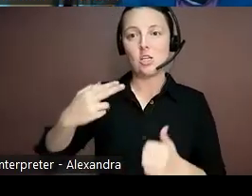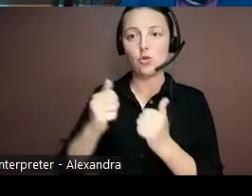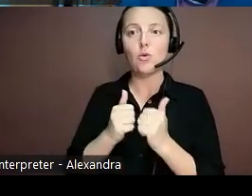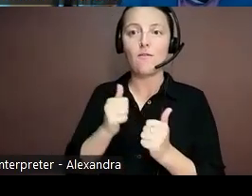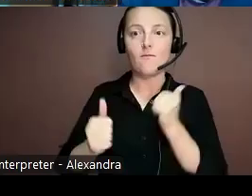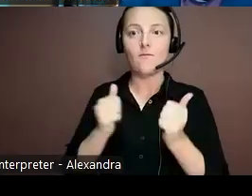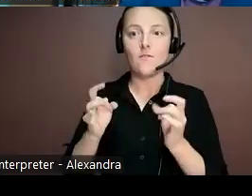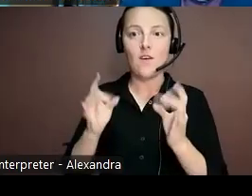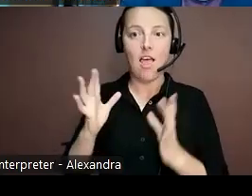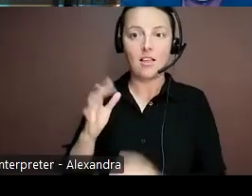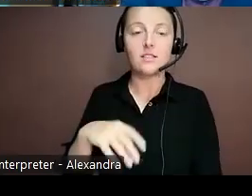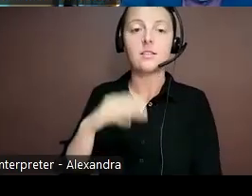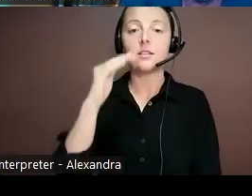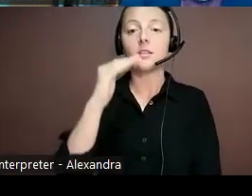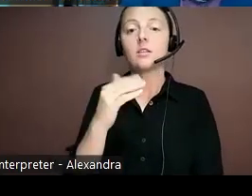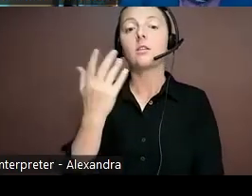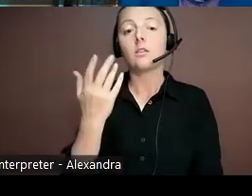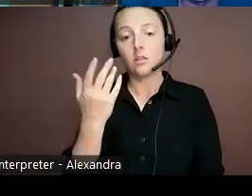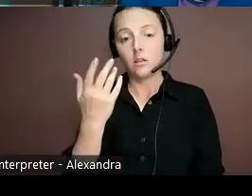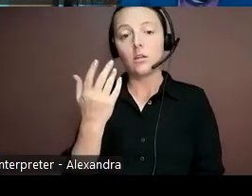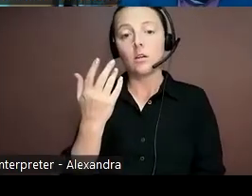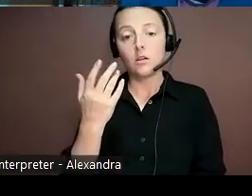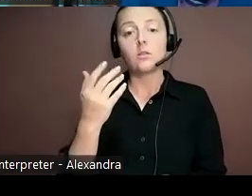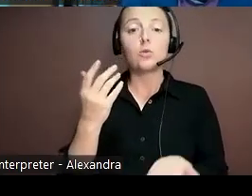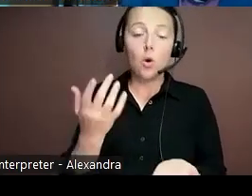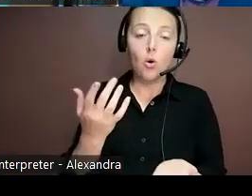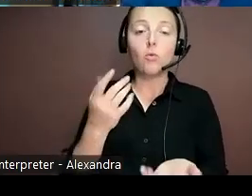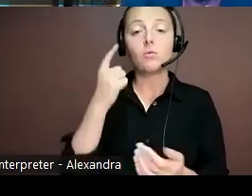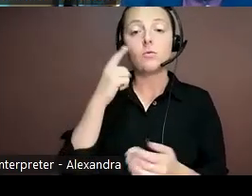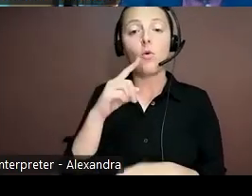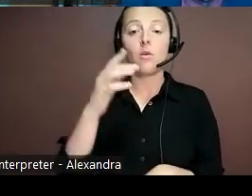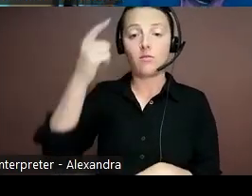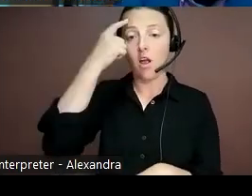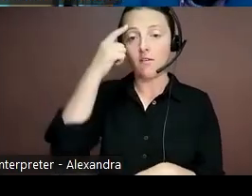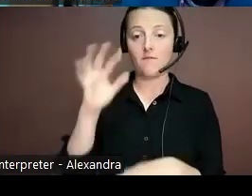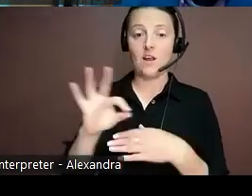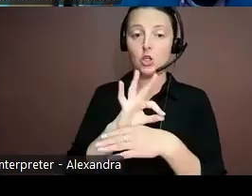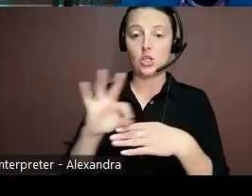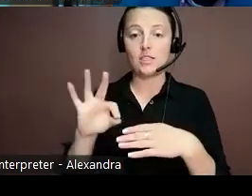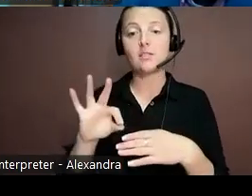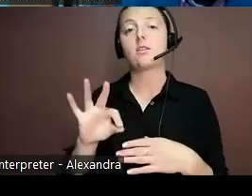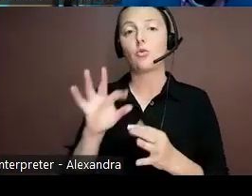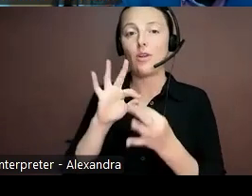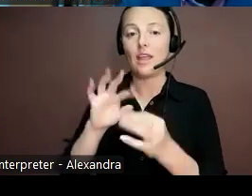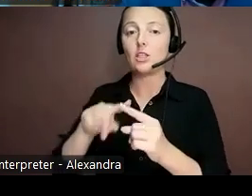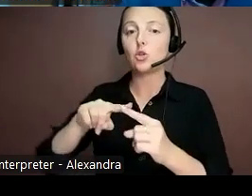functions that have to do with processing social information. So understanding how somebody else is